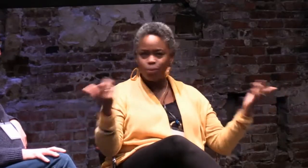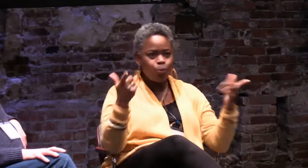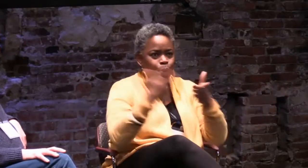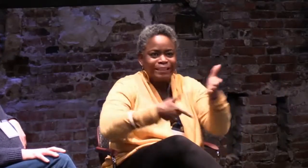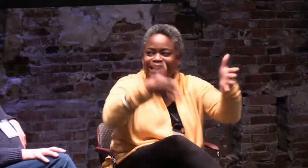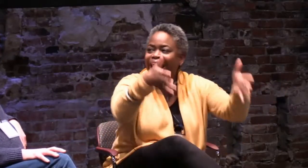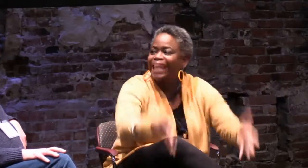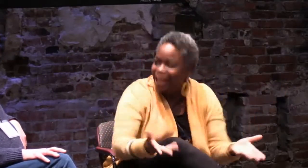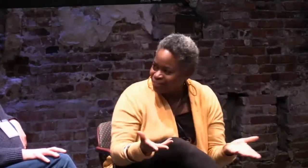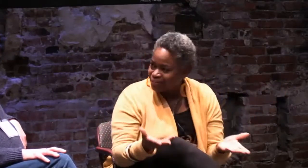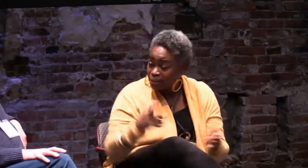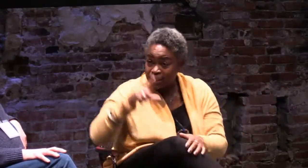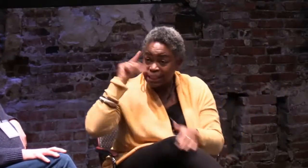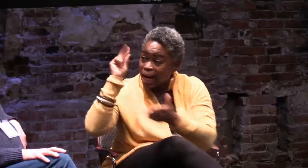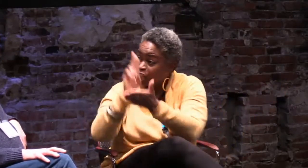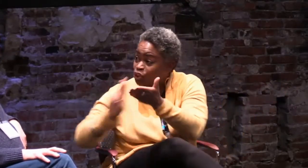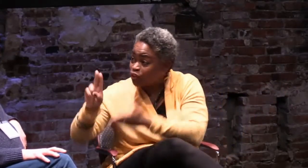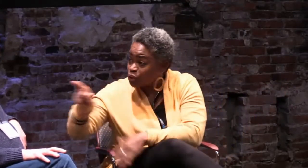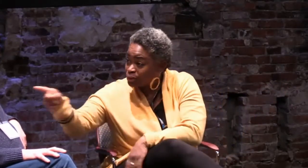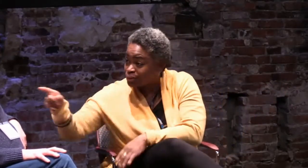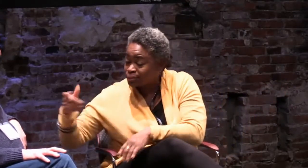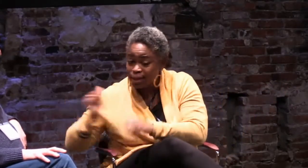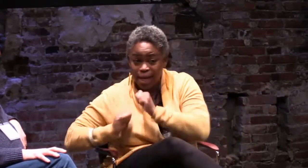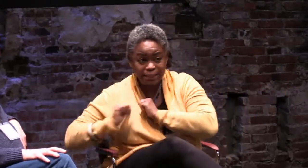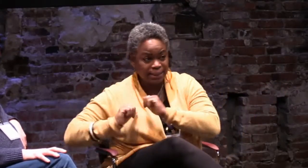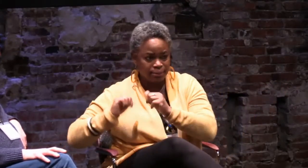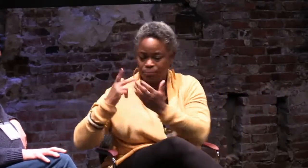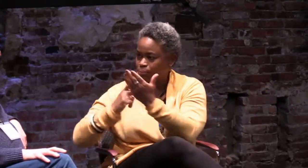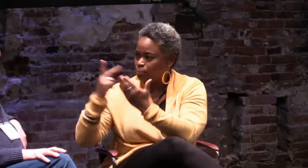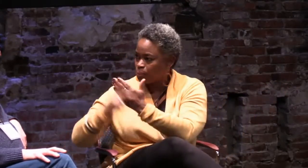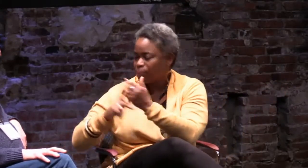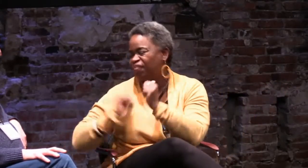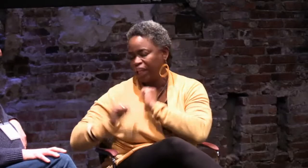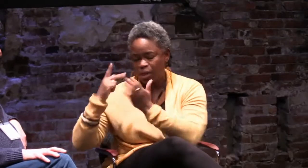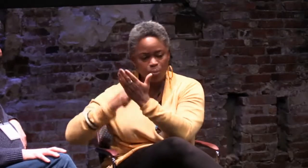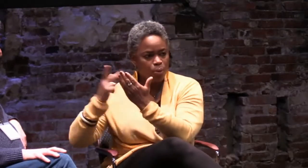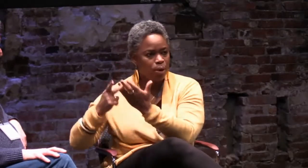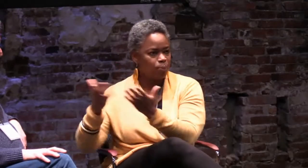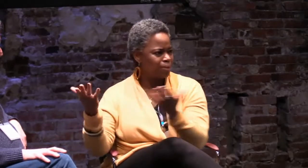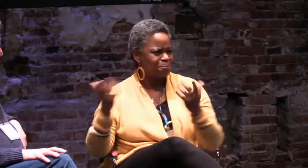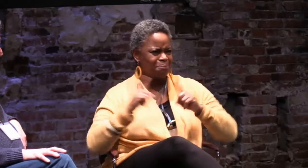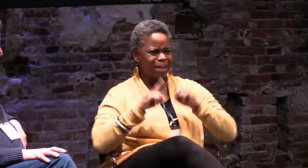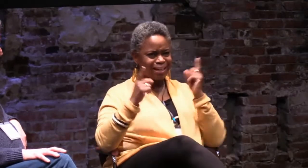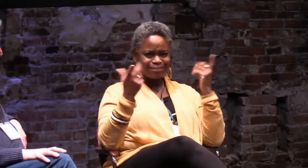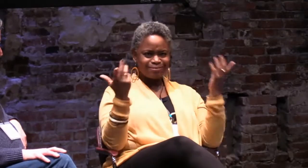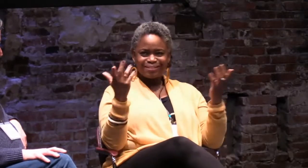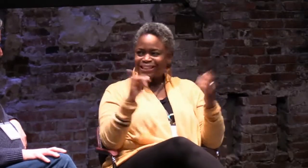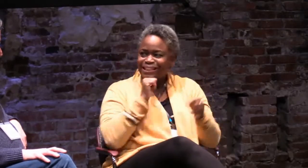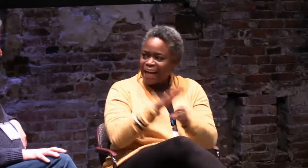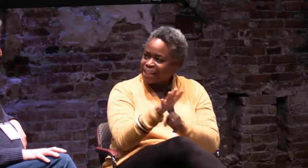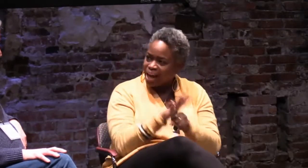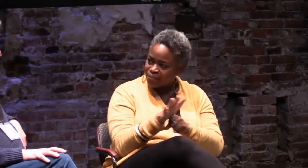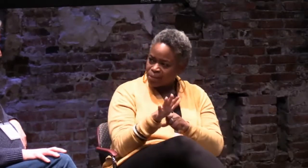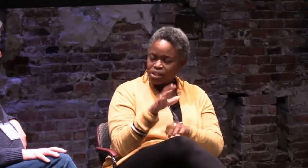They haven't been sustained, and what's left? You have these programs, the theater program at Gallaudet,